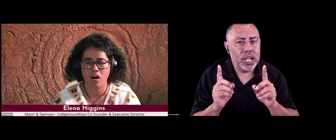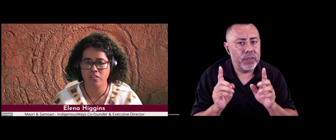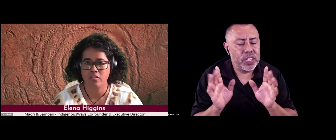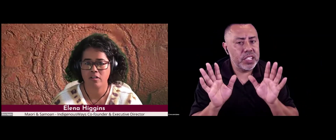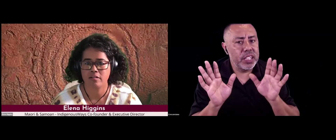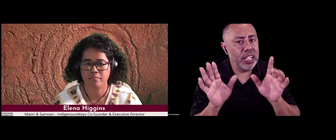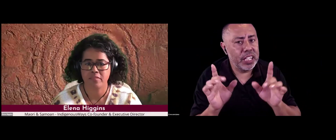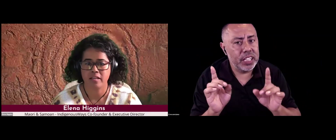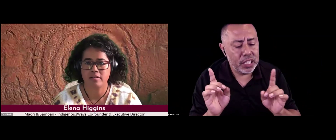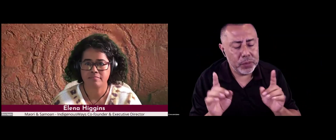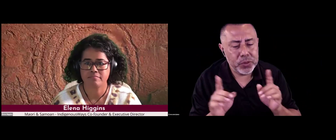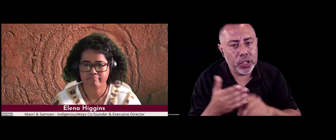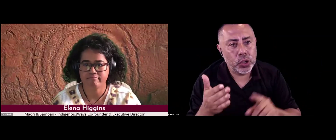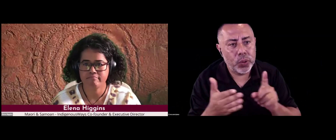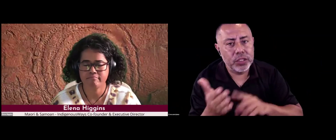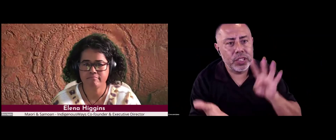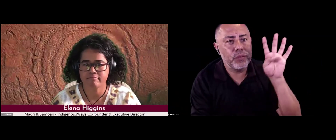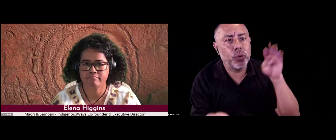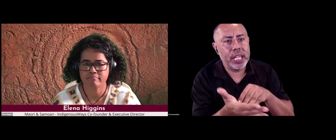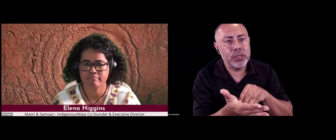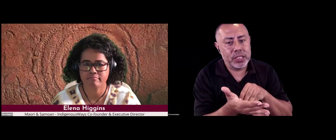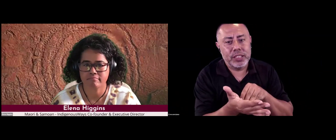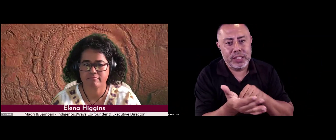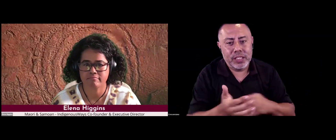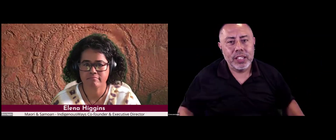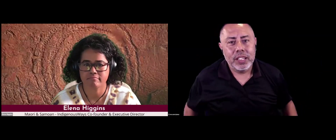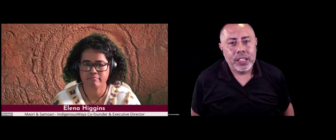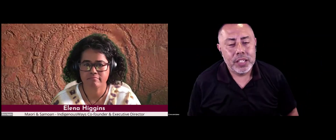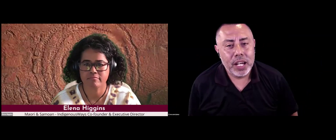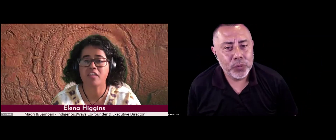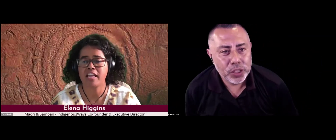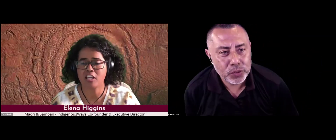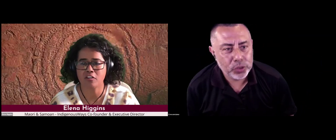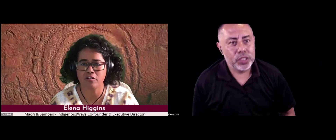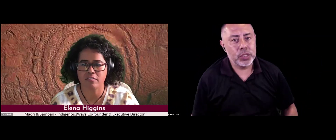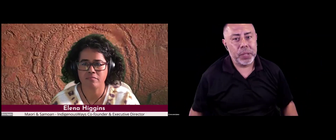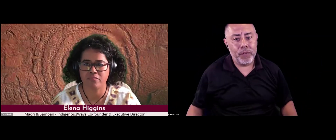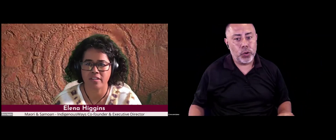On Is it? This is Terry Vincent, Elena. I'm sorry to correct you. That's 4,000. Thank you.